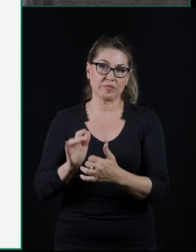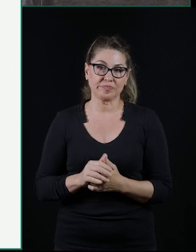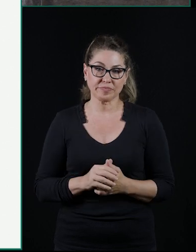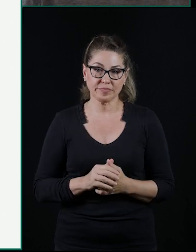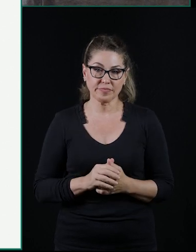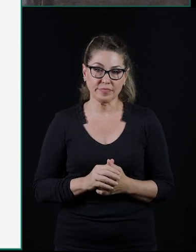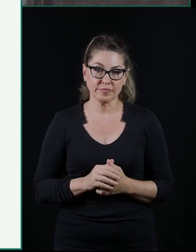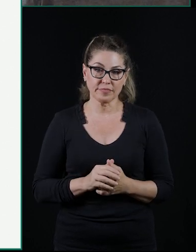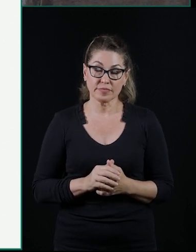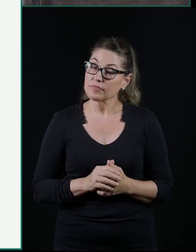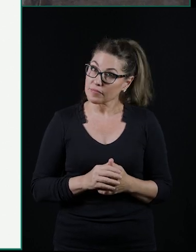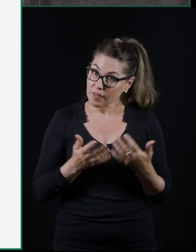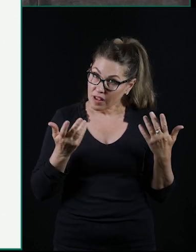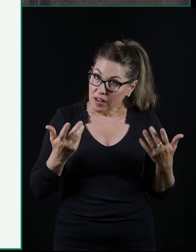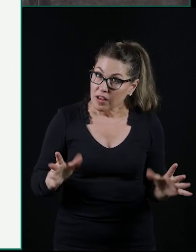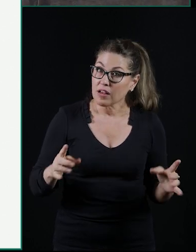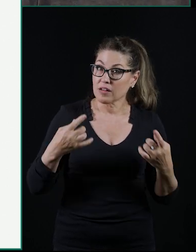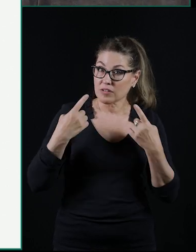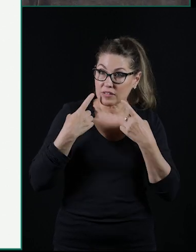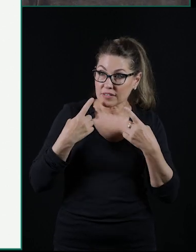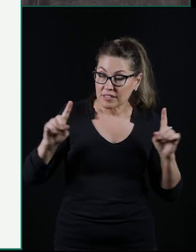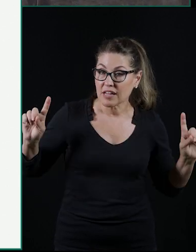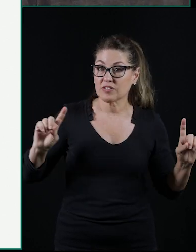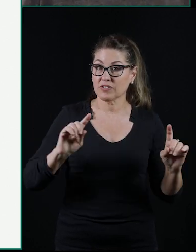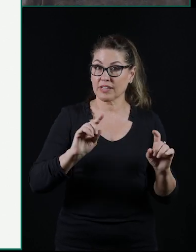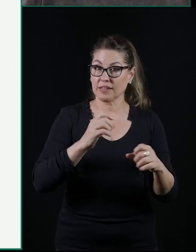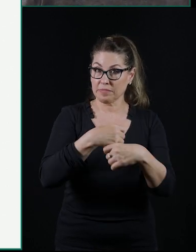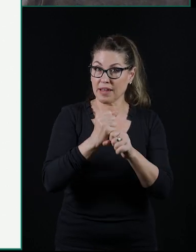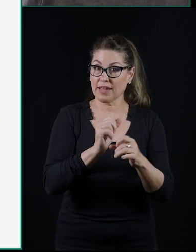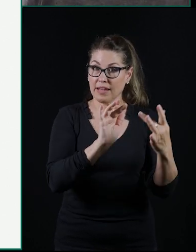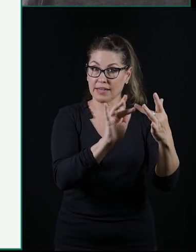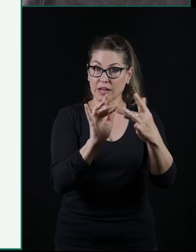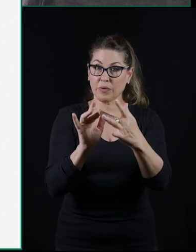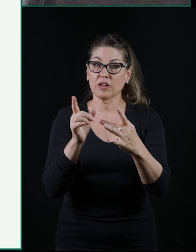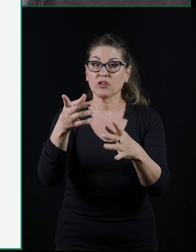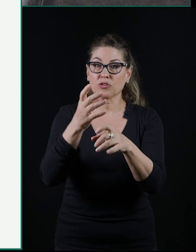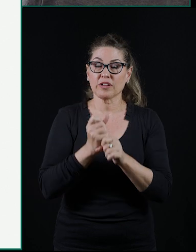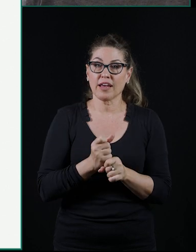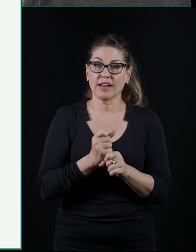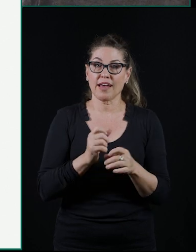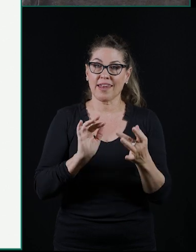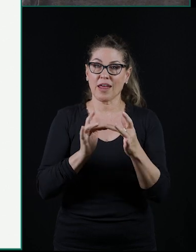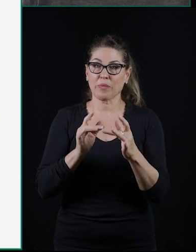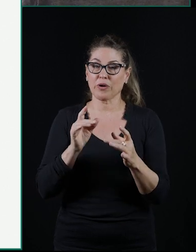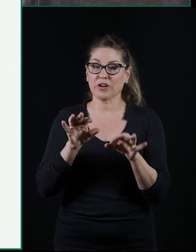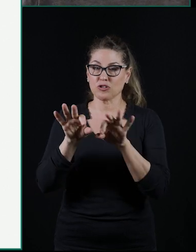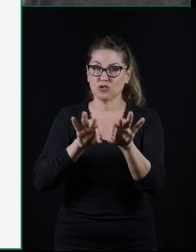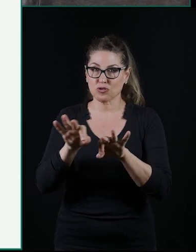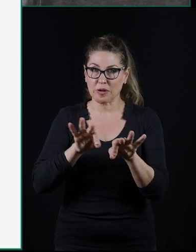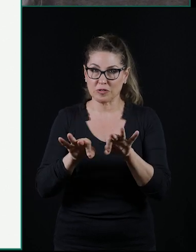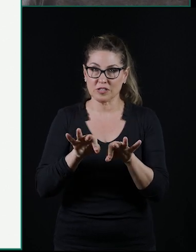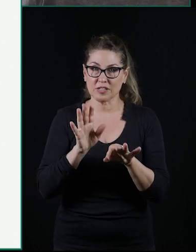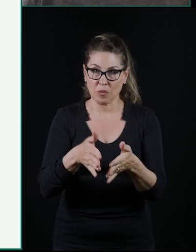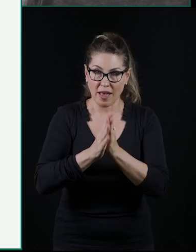After successfully creating a network, you'll get a network descriptor that acts as the address